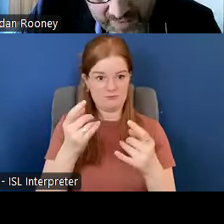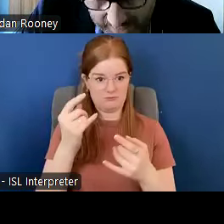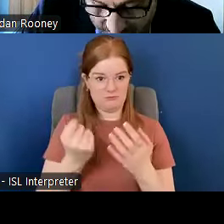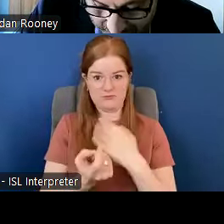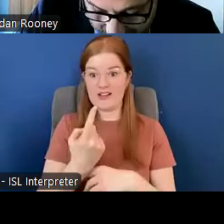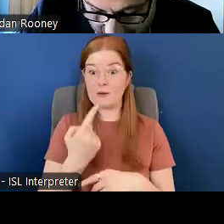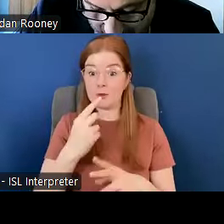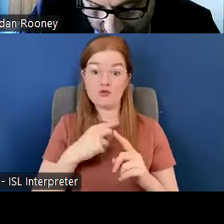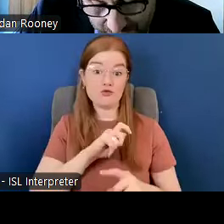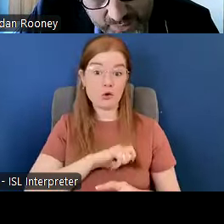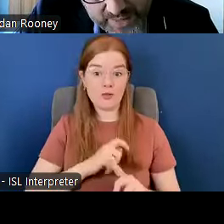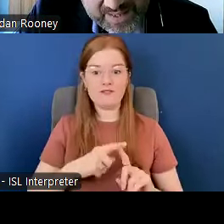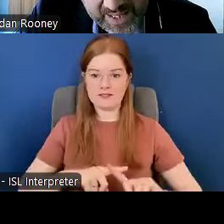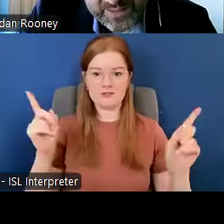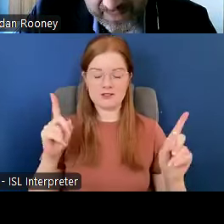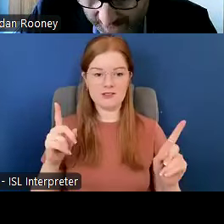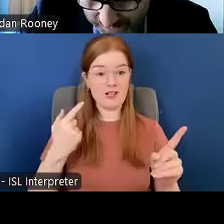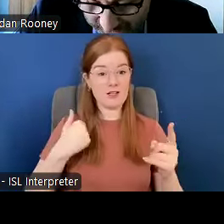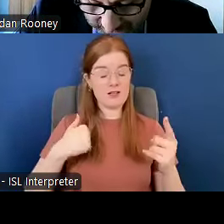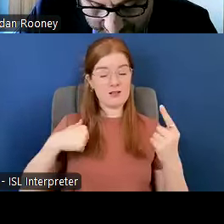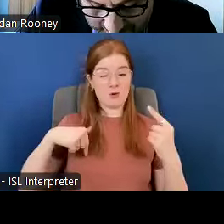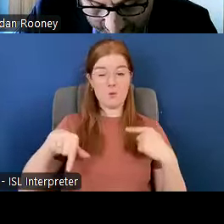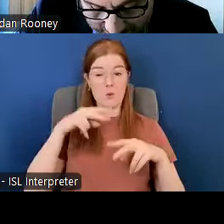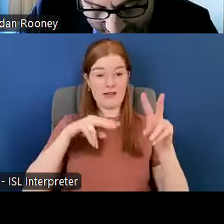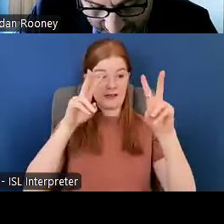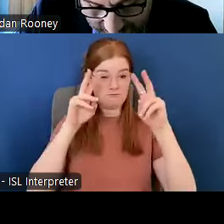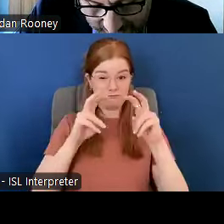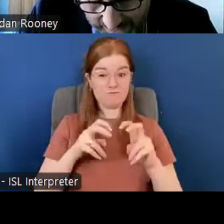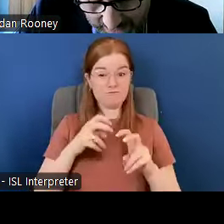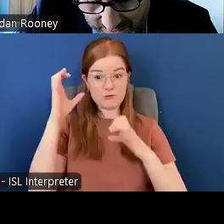rather different. As far as we can tell, and after considerable searching, this is